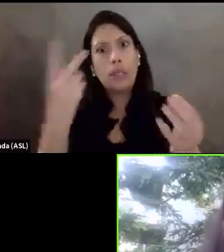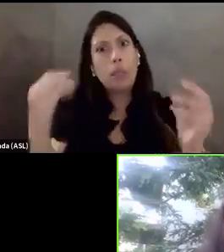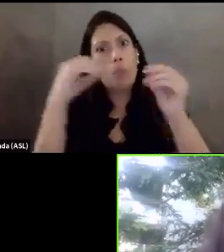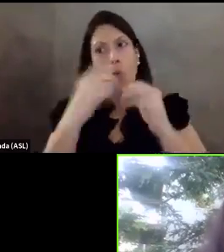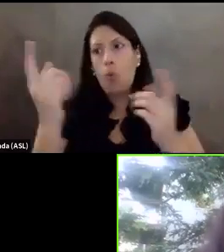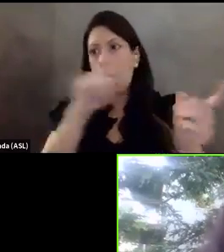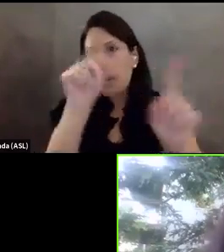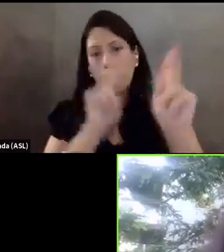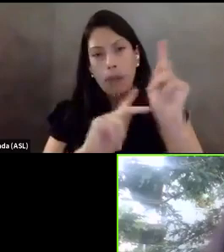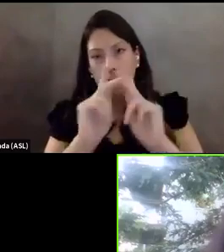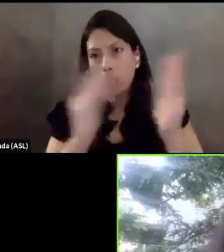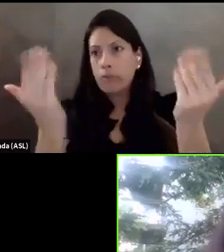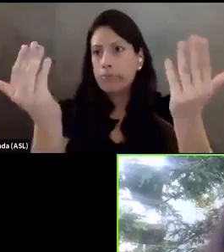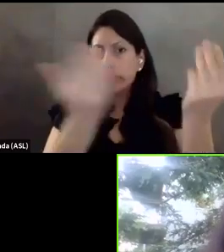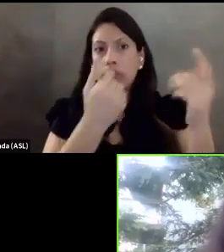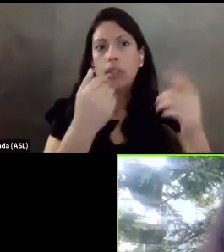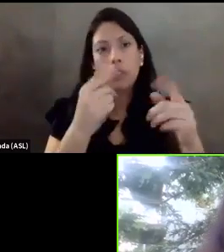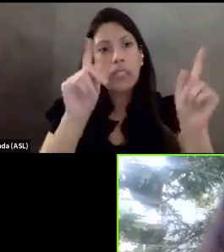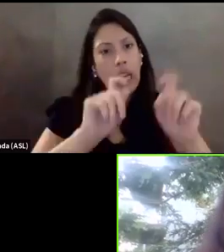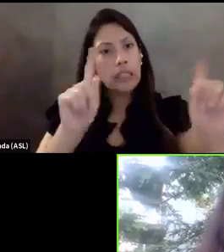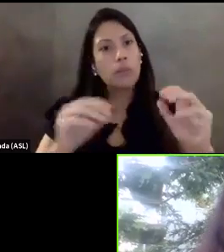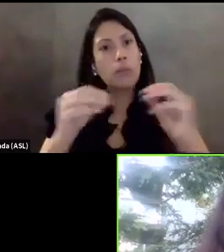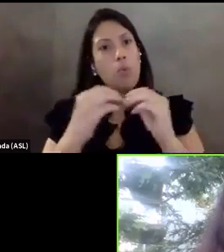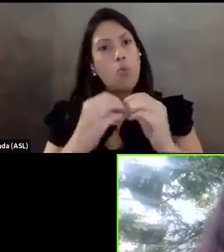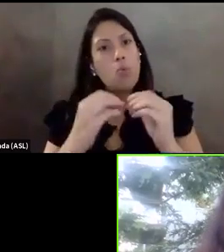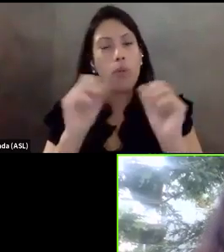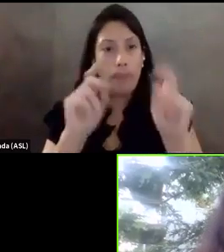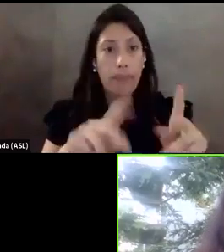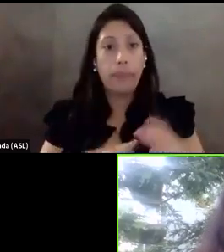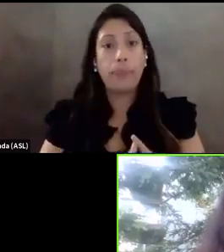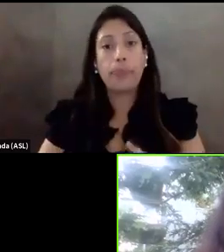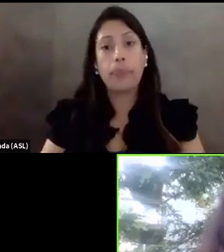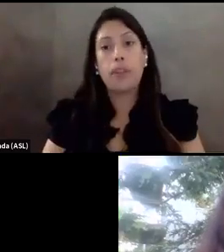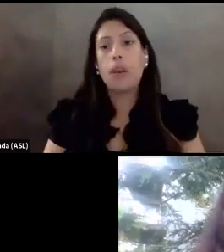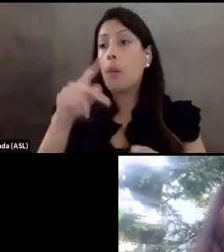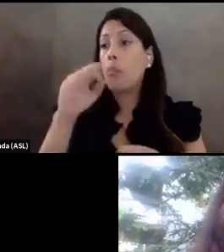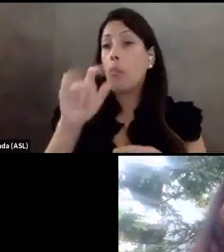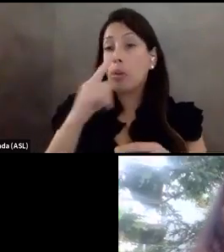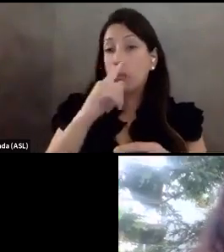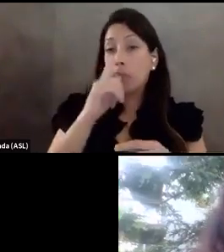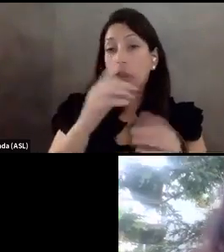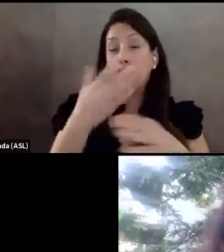And Paul, you can give that information. Yeah, I'll give you the I'll give the